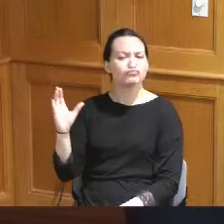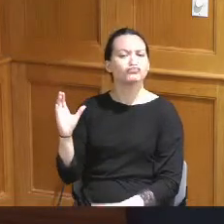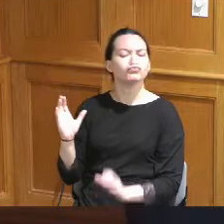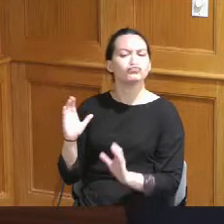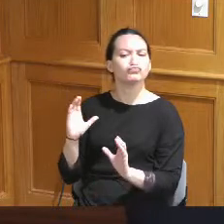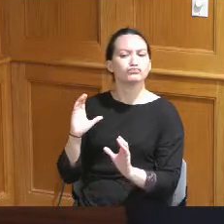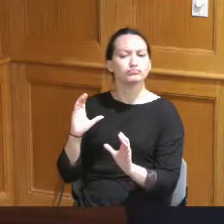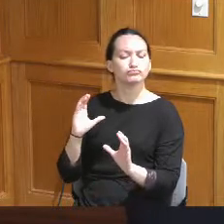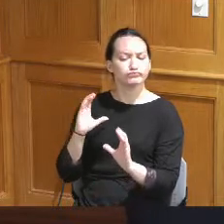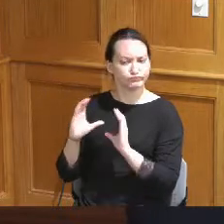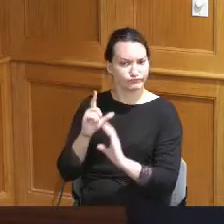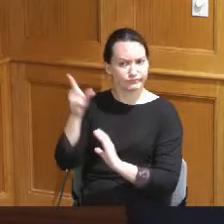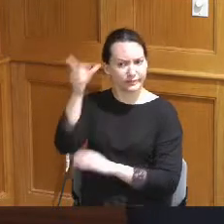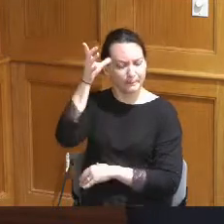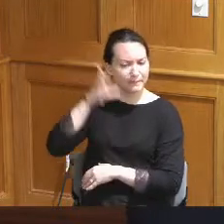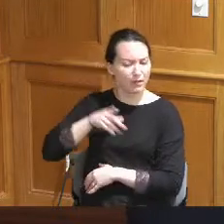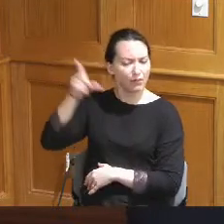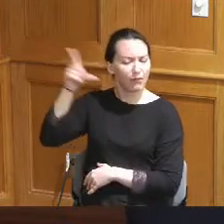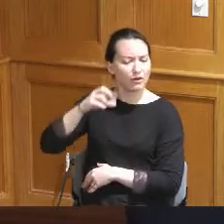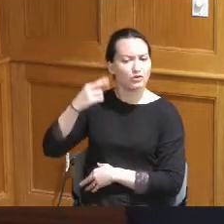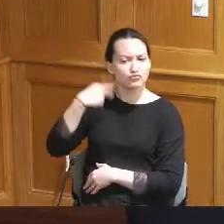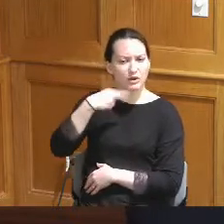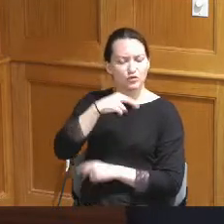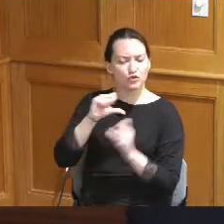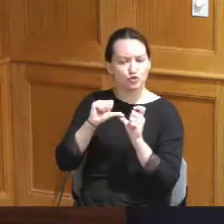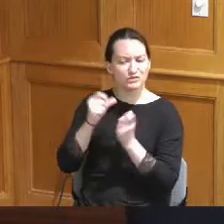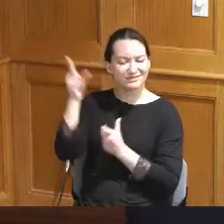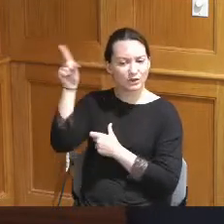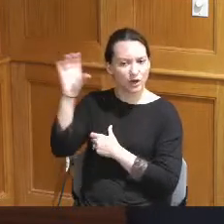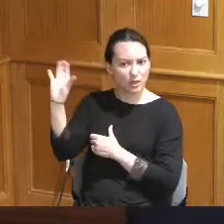the gentleman up at the restaurant Association in Columbus I just want to make sure the Board knows